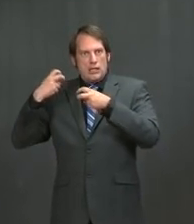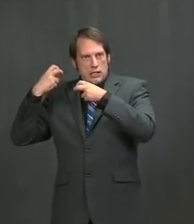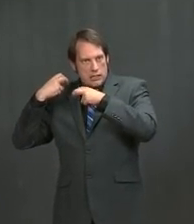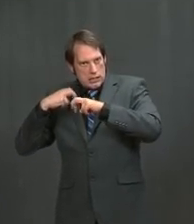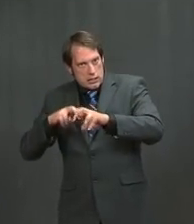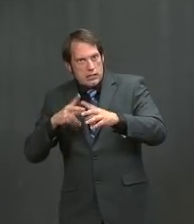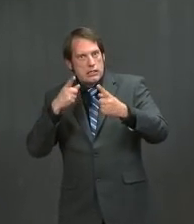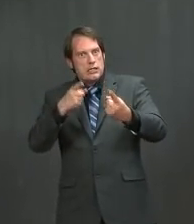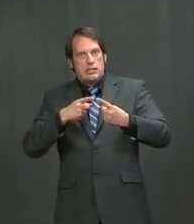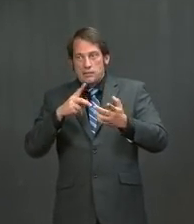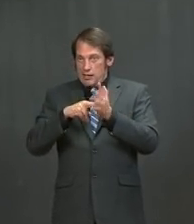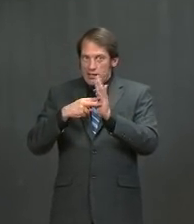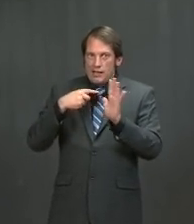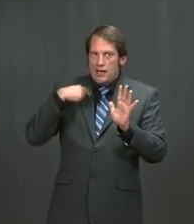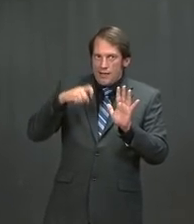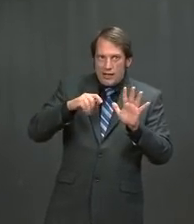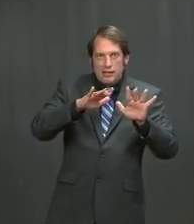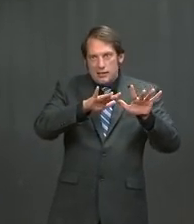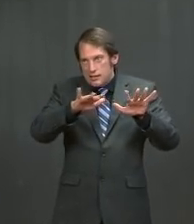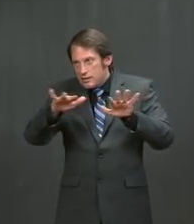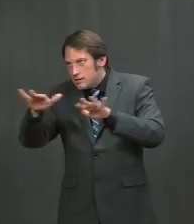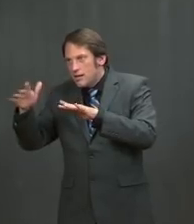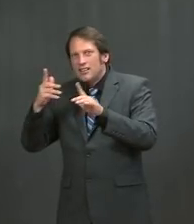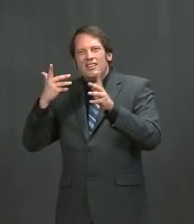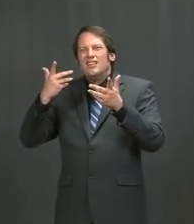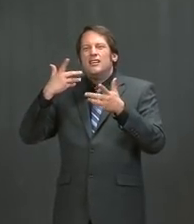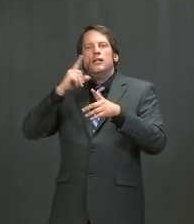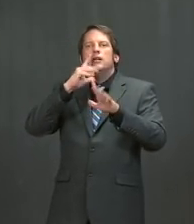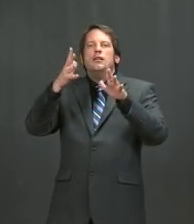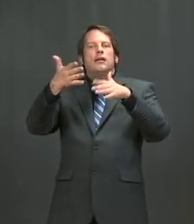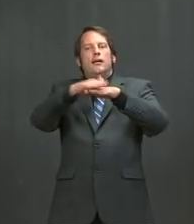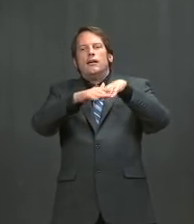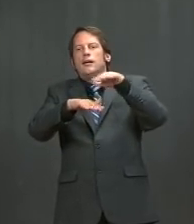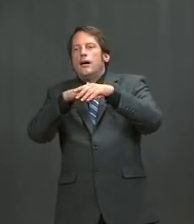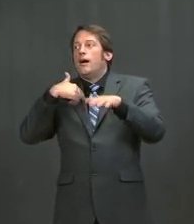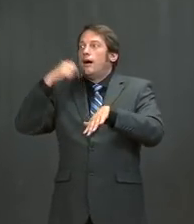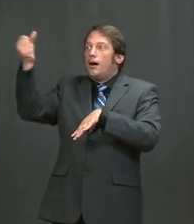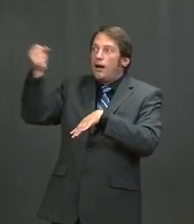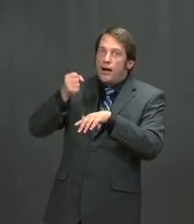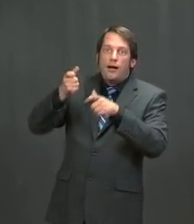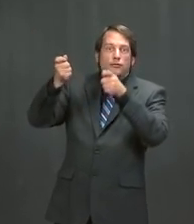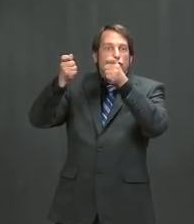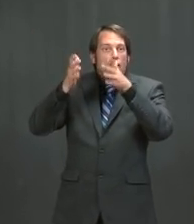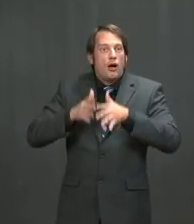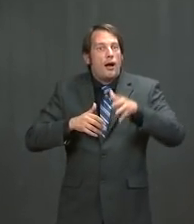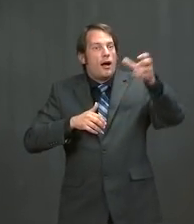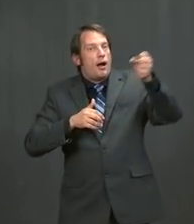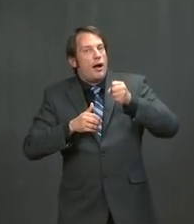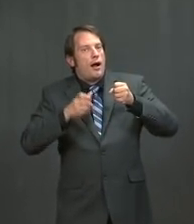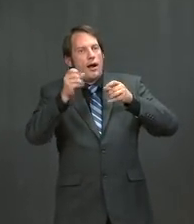And these terms are so Washington, but here we are. So there's the discretionary guidance, which would be the first piece of this --